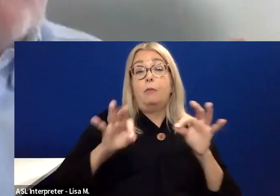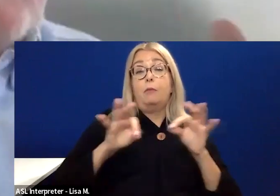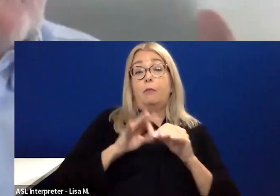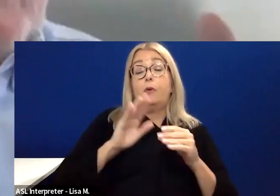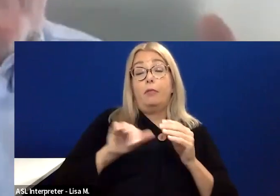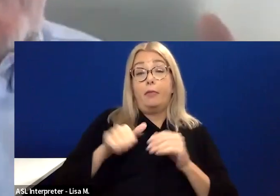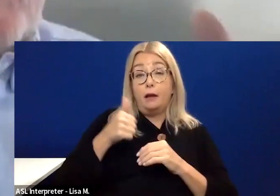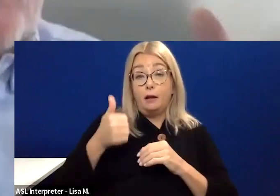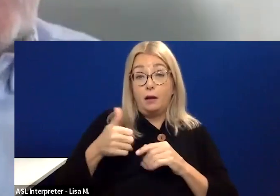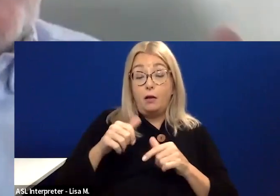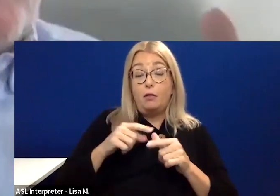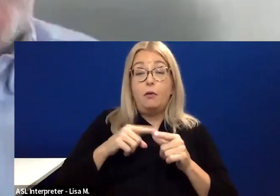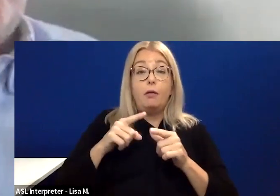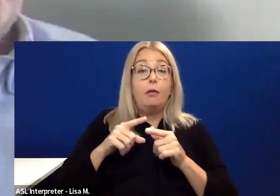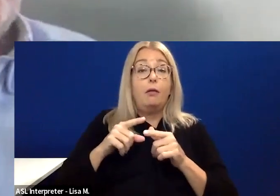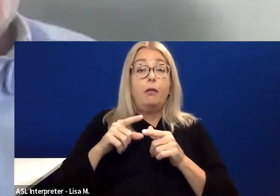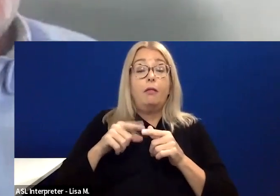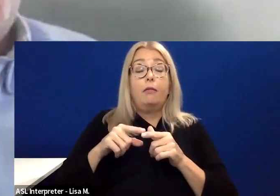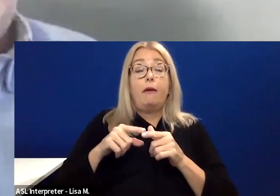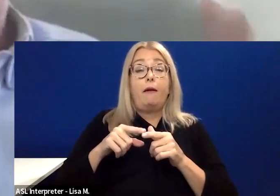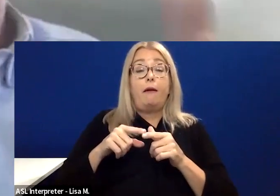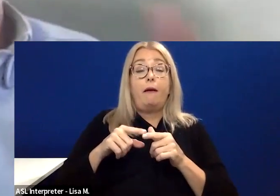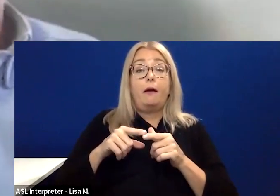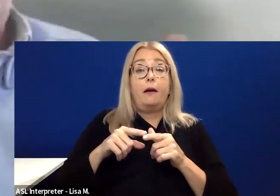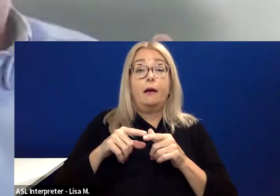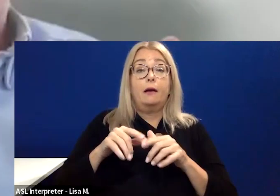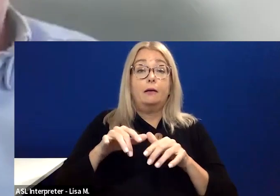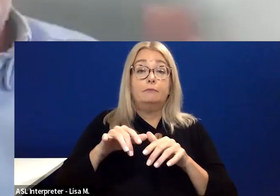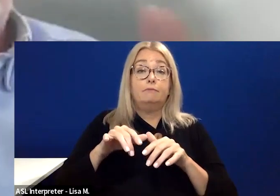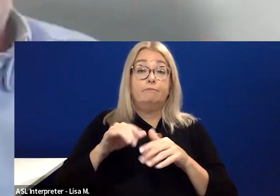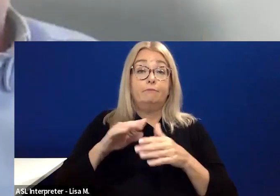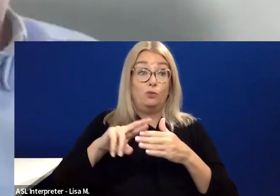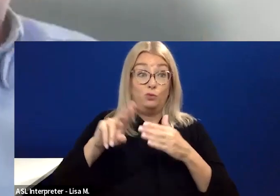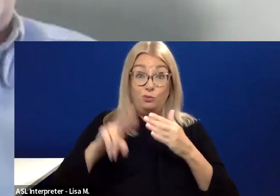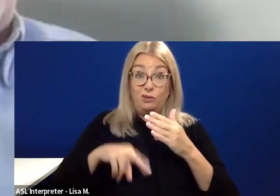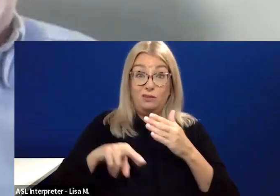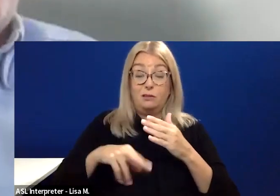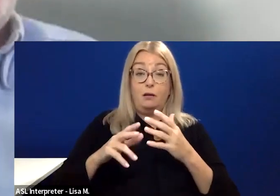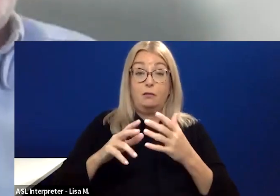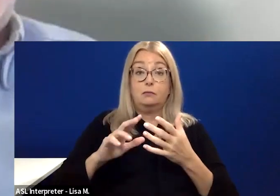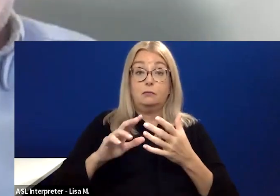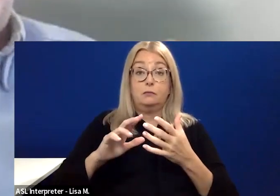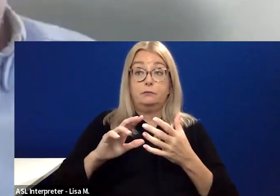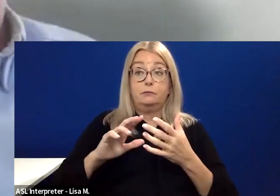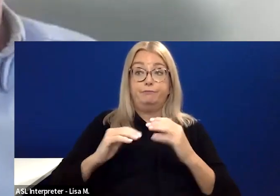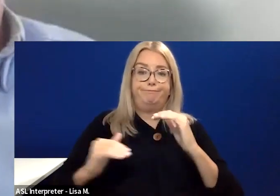can can result in a different score and one of the studies I like to talk about is a study by Janice